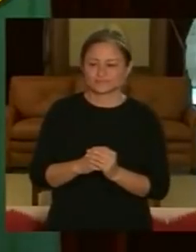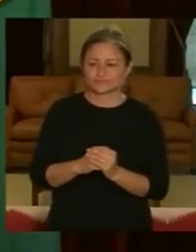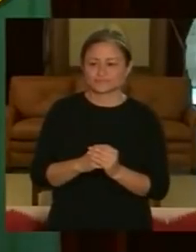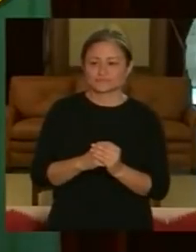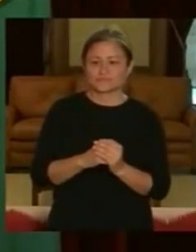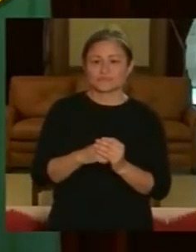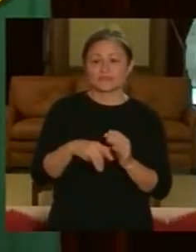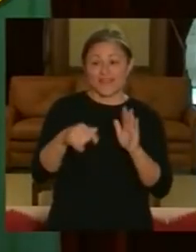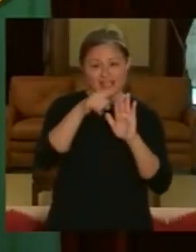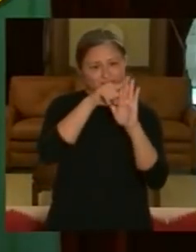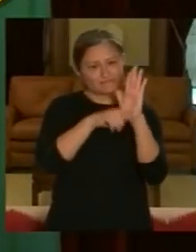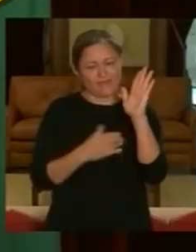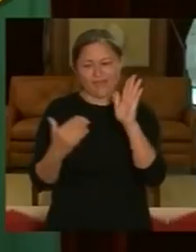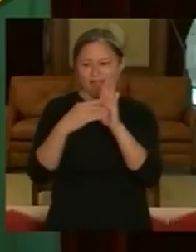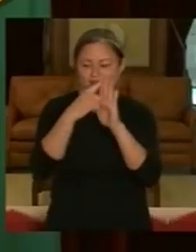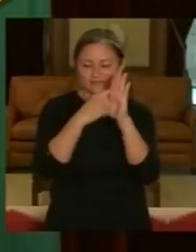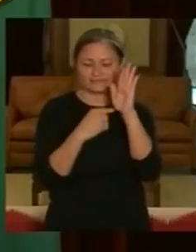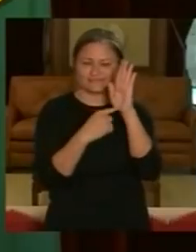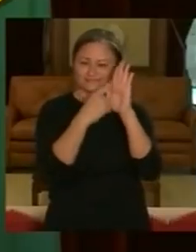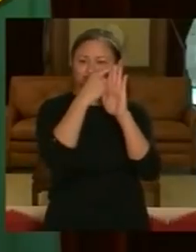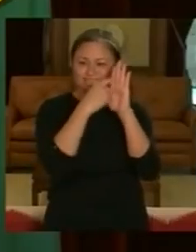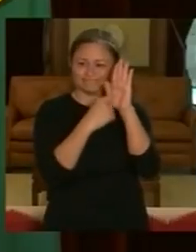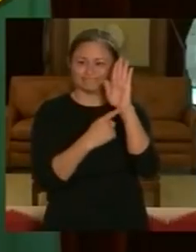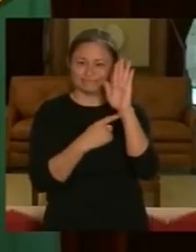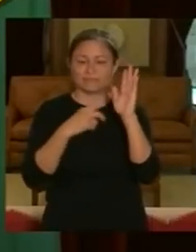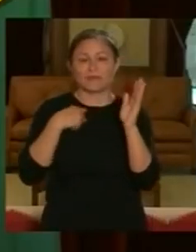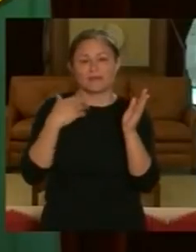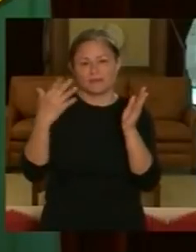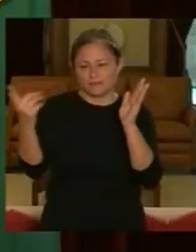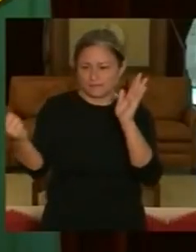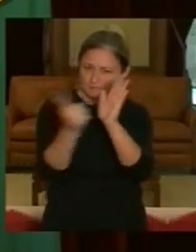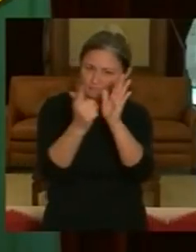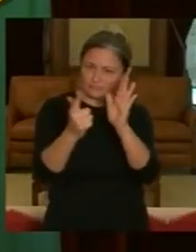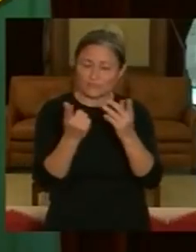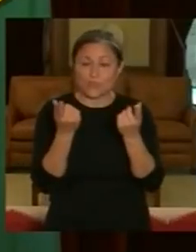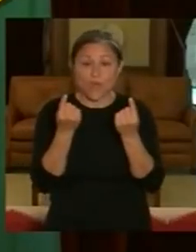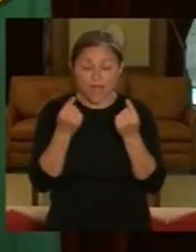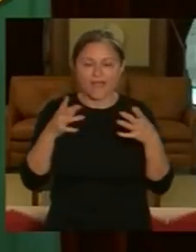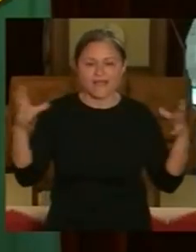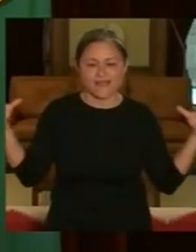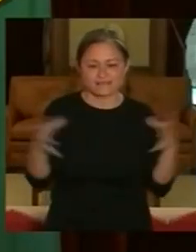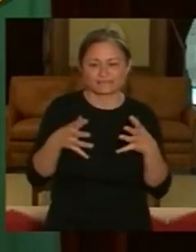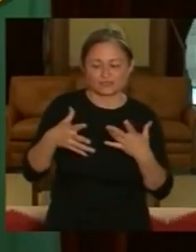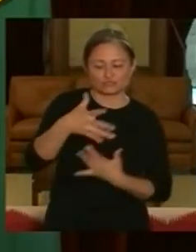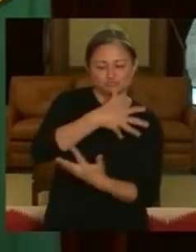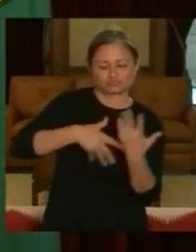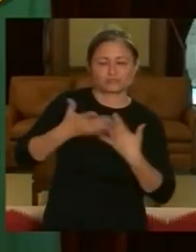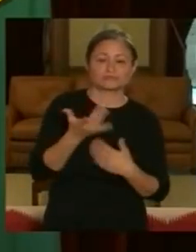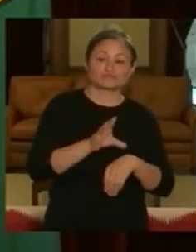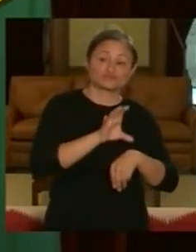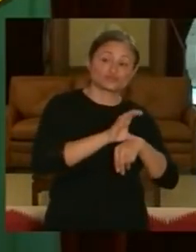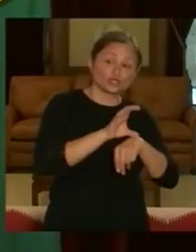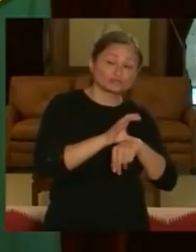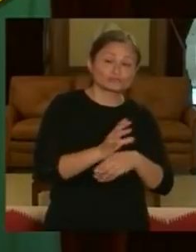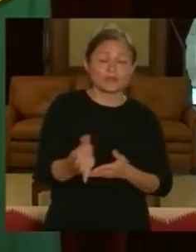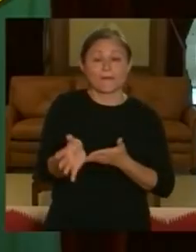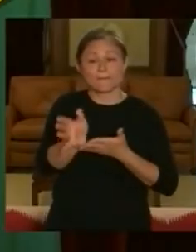OR AT LEAST SIX FEET TO PROTECT OURSELVES AND OTHERS ALL THE TIME.